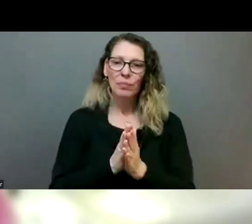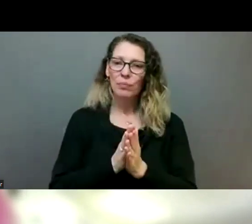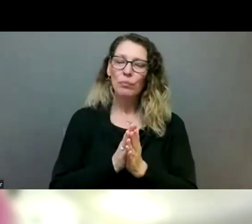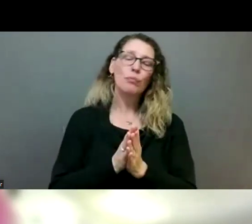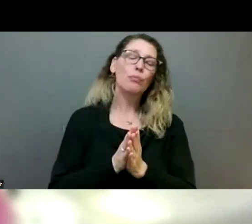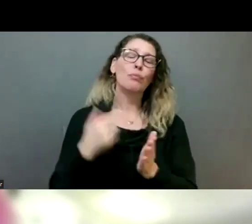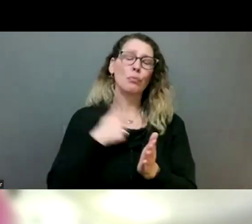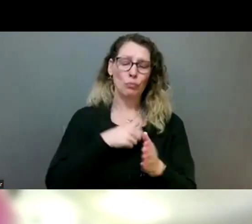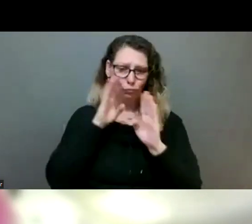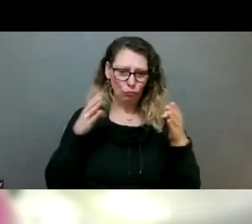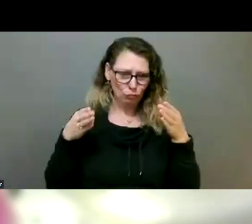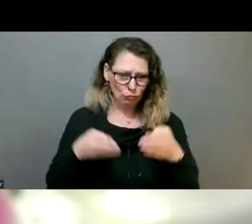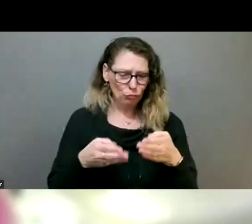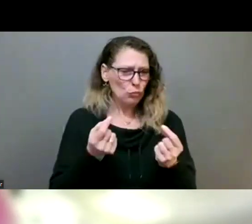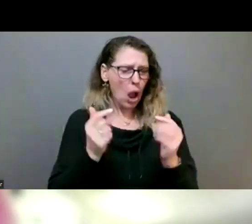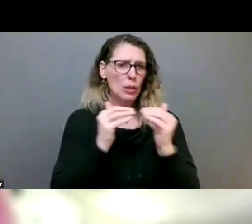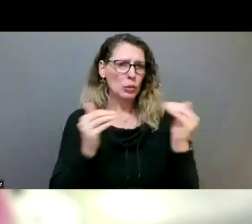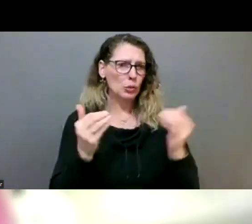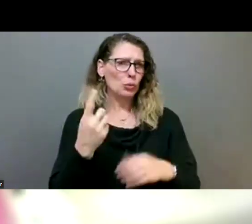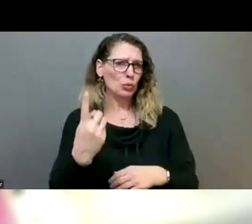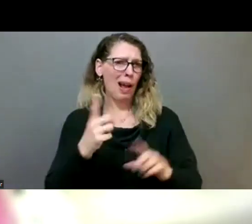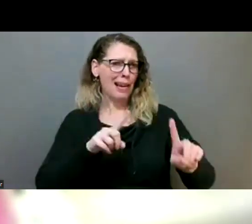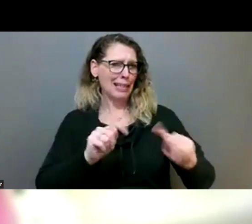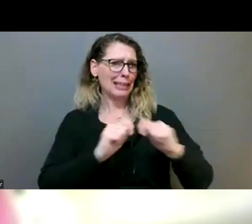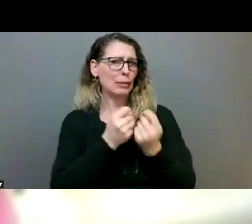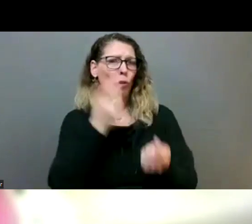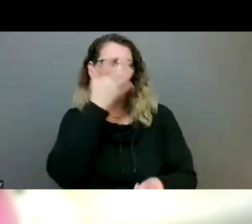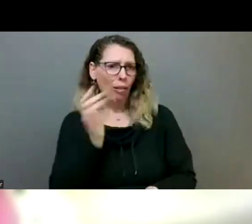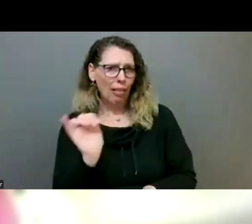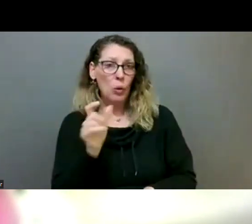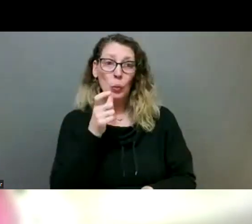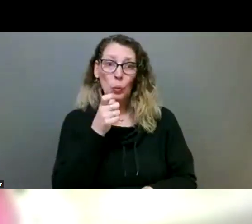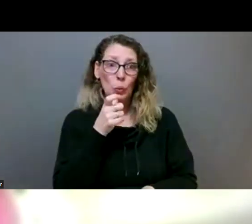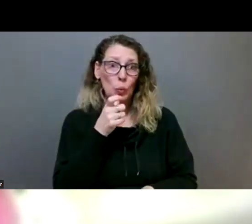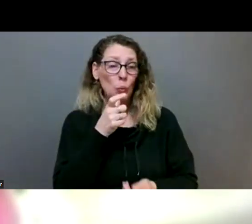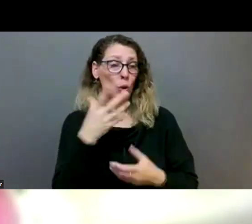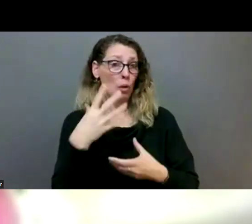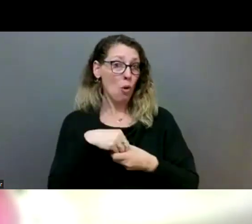in on what does that Tier 1 attendance team look like? Who should be on it? How frequently